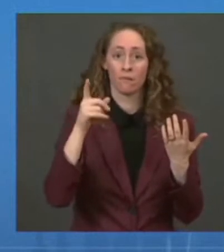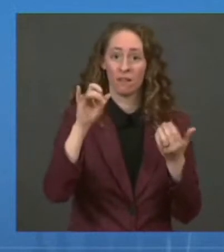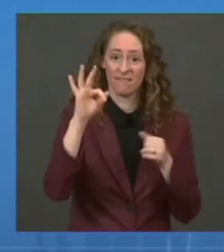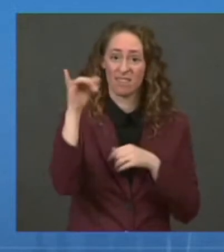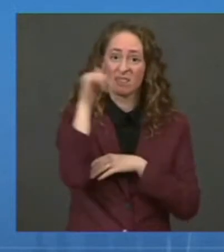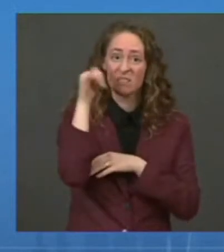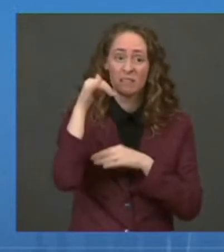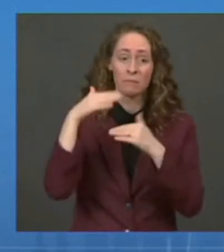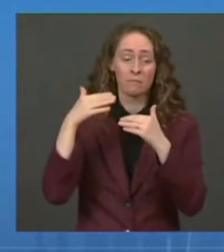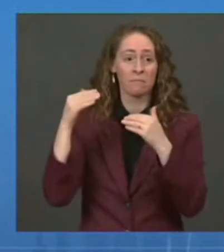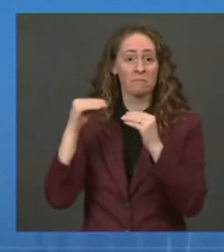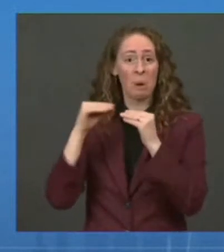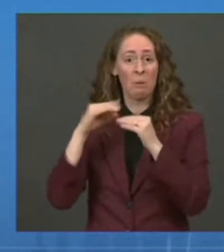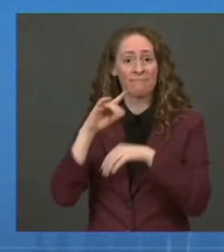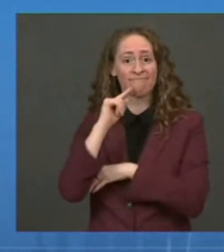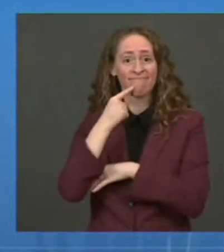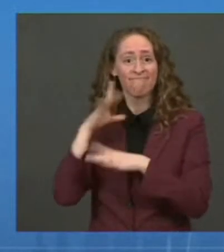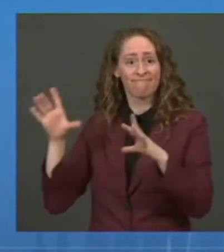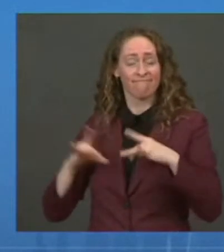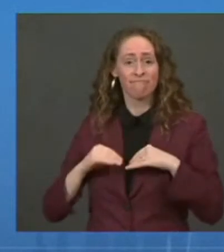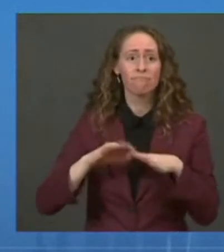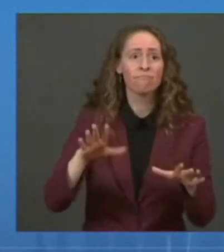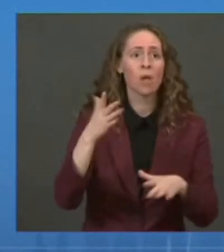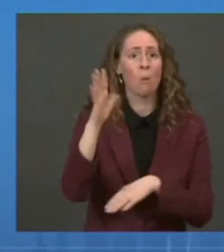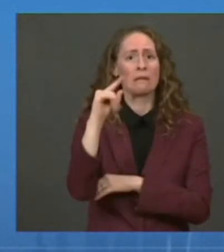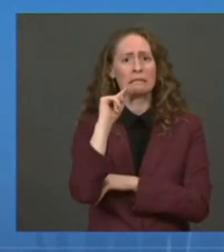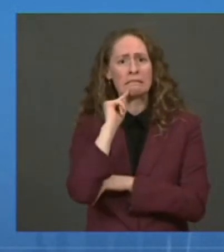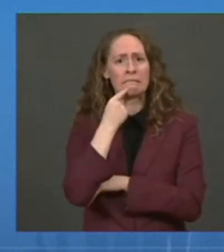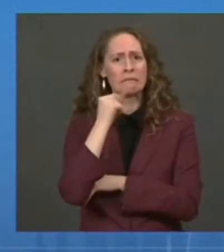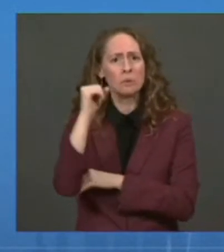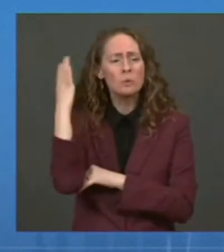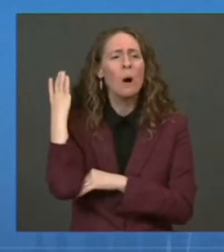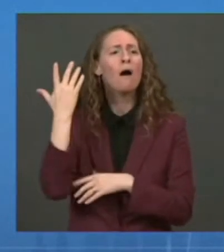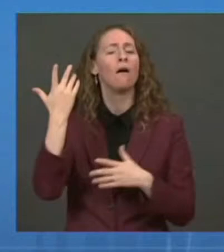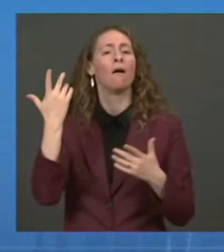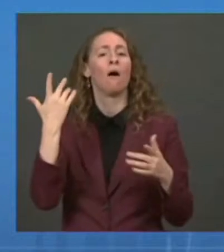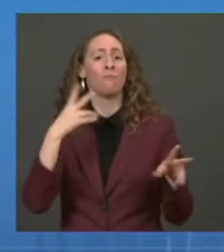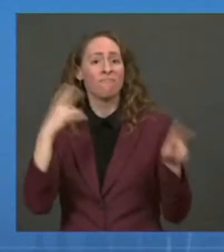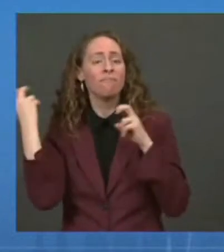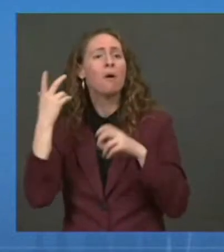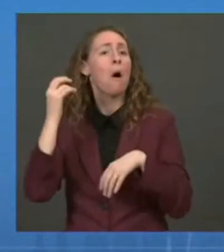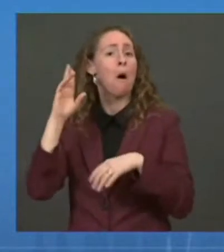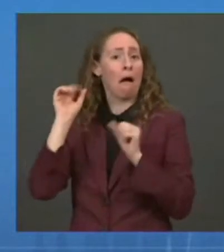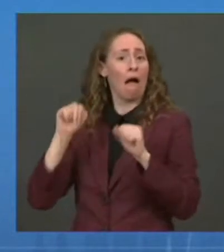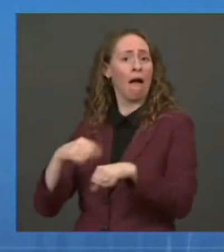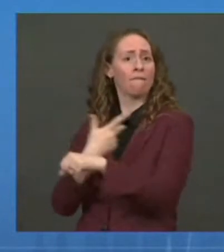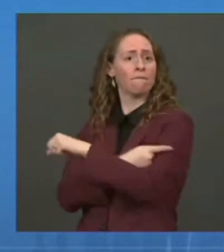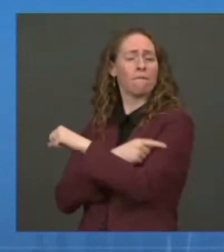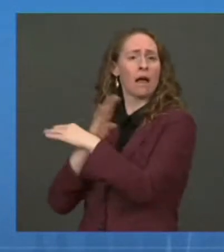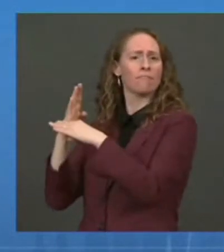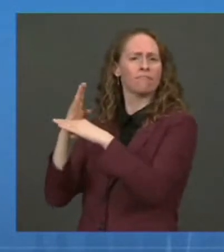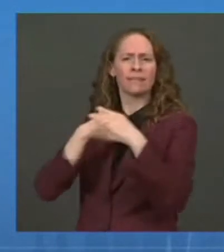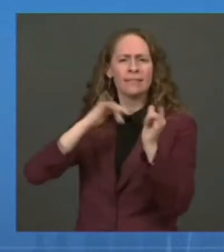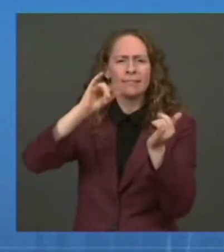IMMUNIZEATION AND SEVERITY OF DISEASE BUT WHAT CAN WE DO